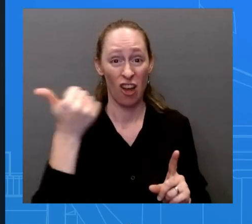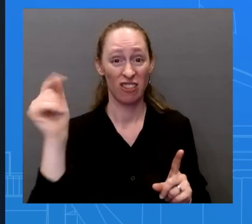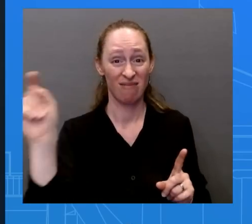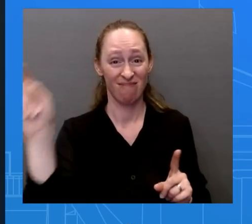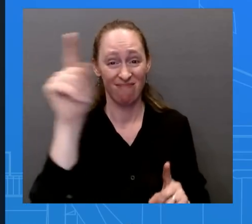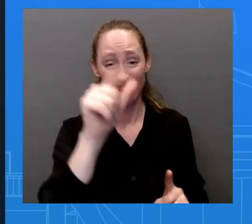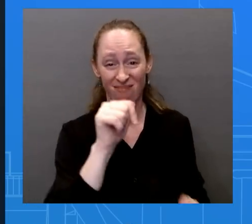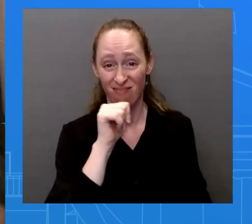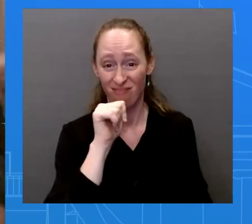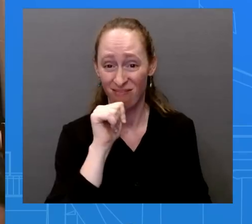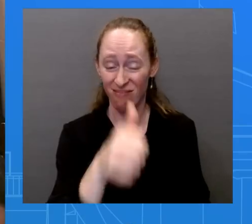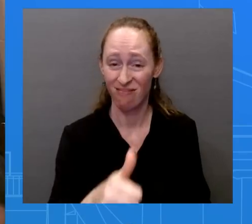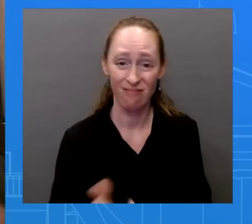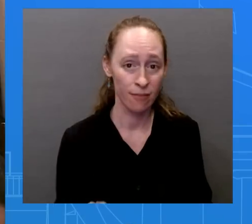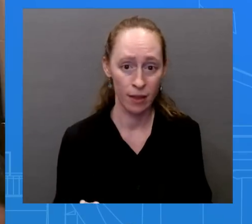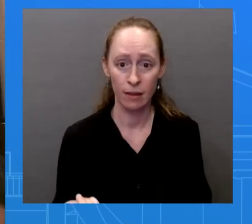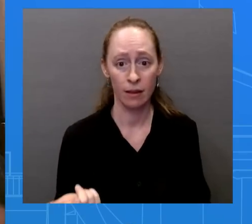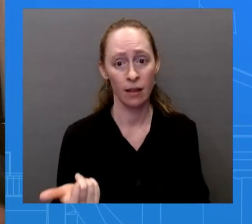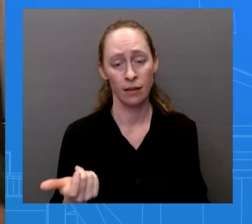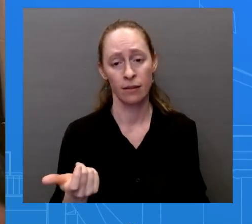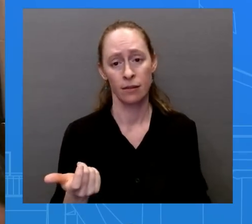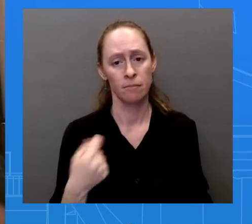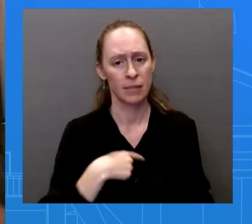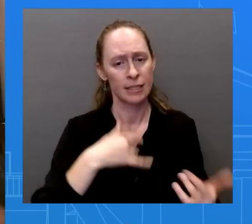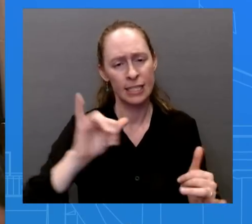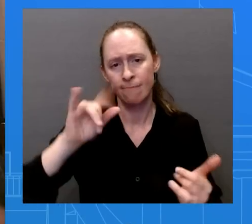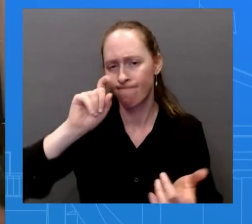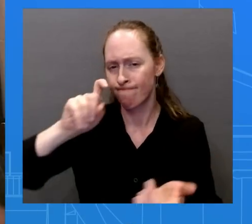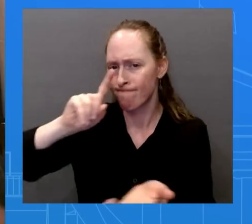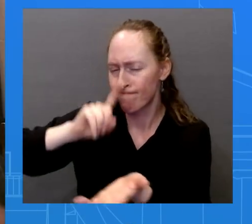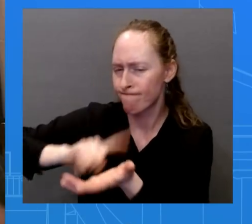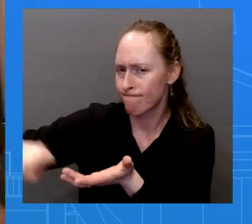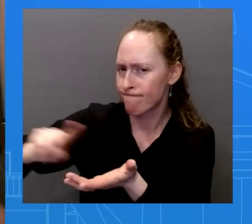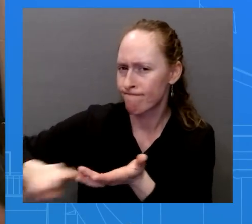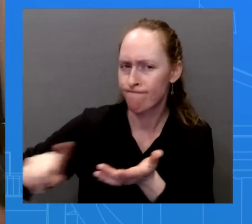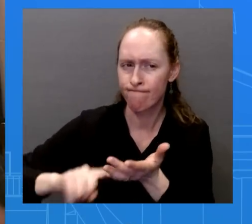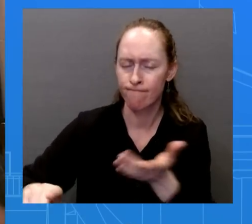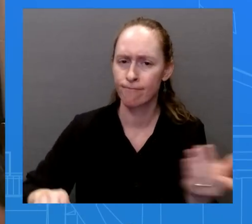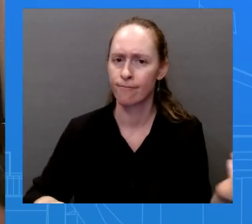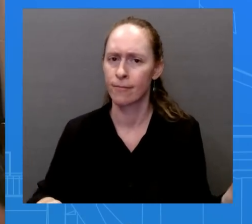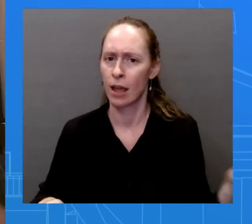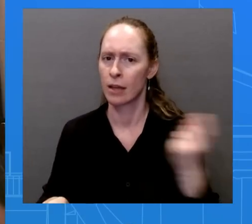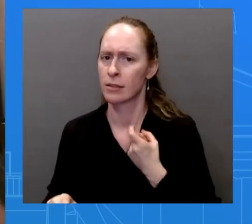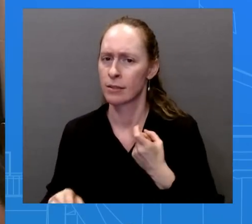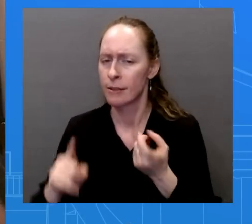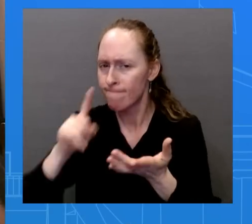The Press: Just to follow up -- the significance of this. Obviously, after the assassination of Haiti's president